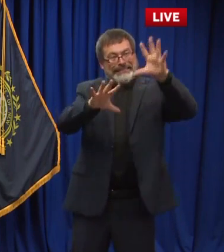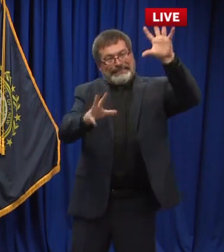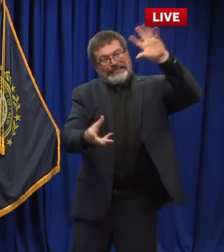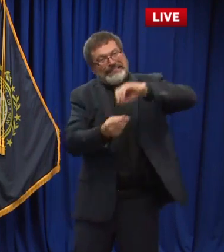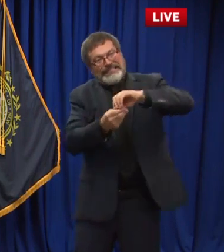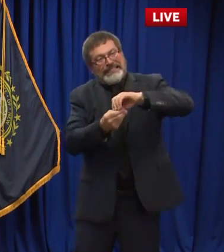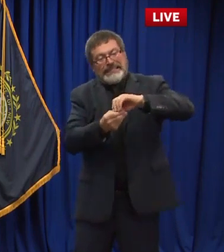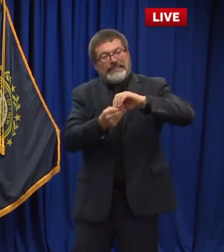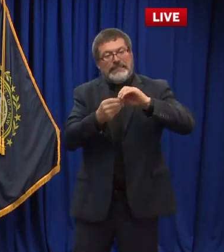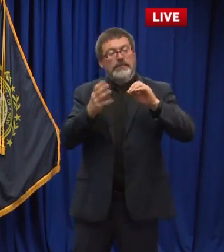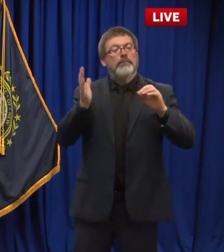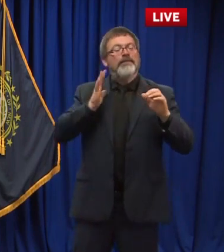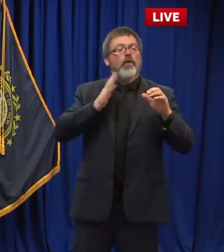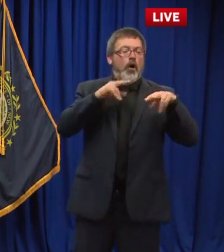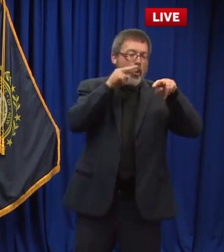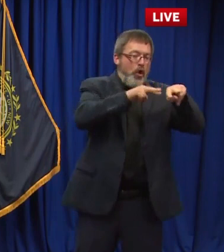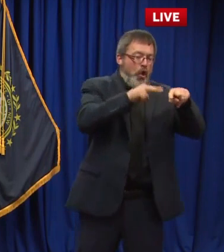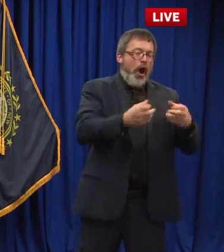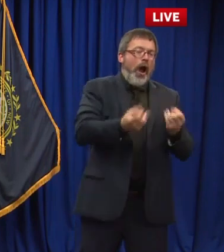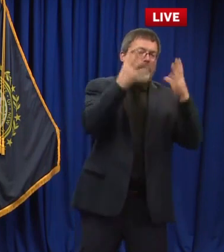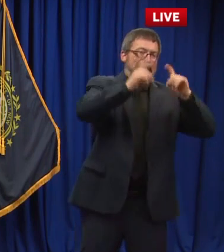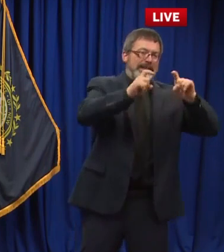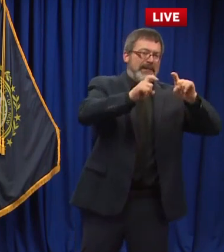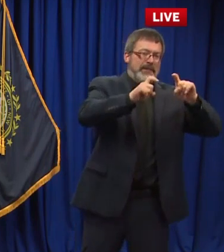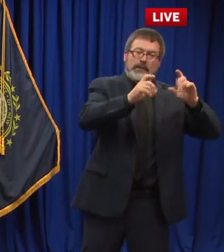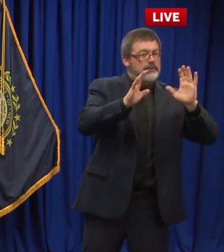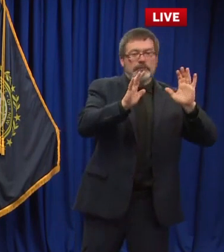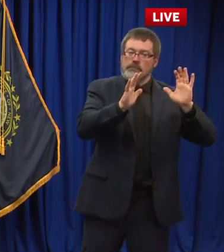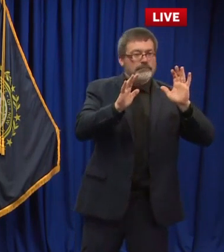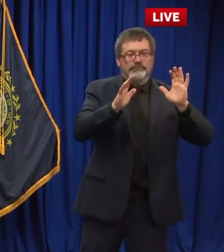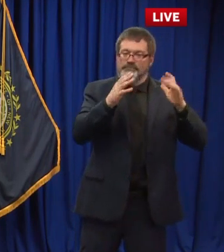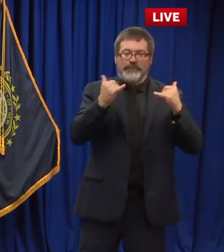FIRST-TIME PEOPLE COMING IN FOR THE FIRST TIME TEST.